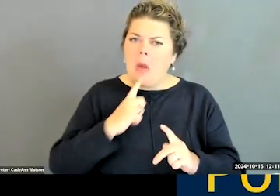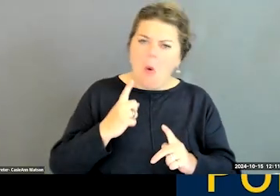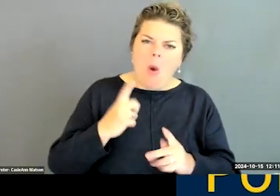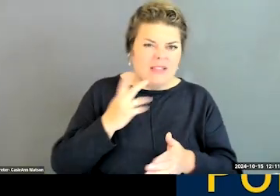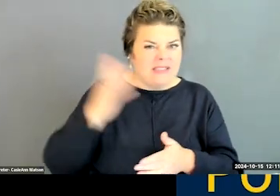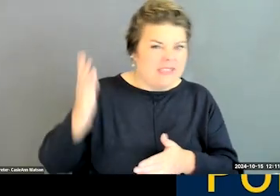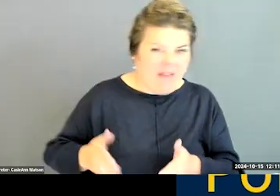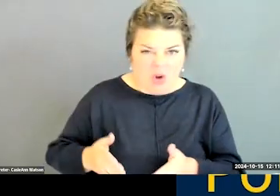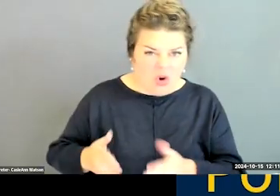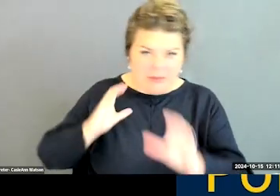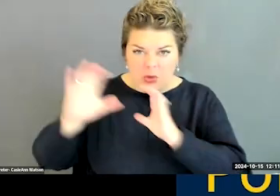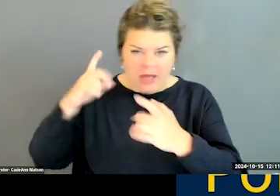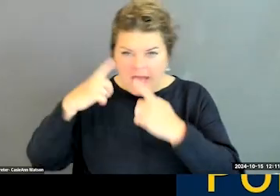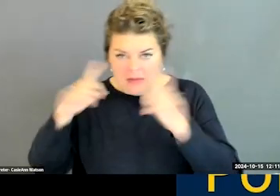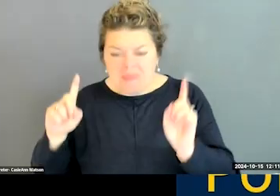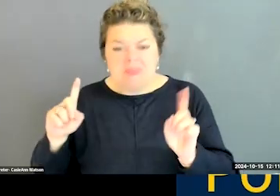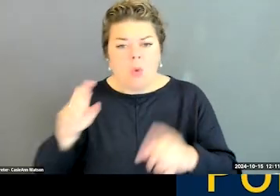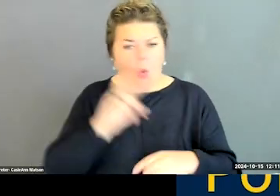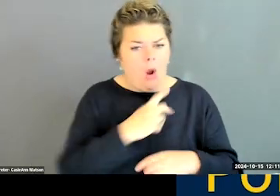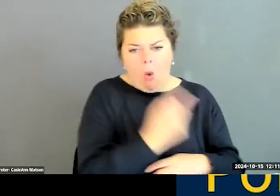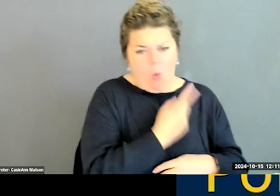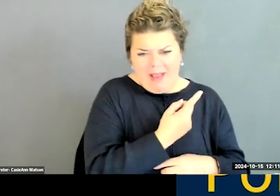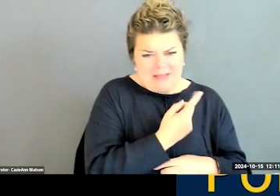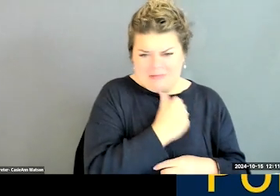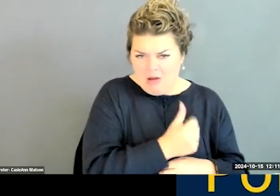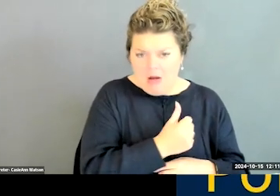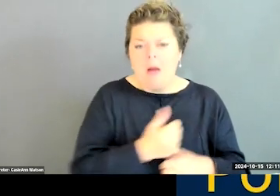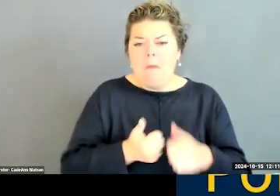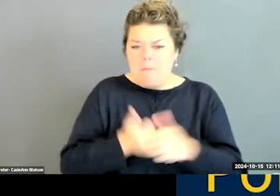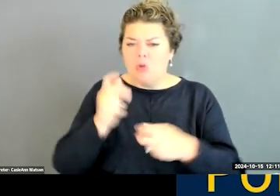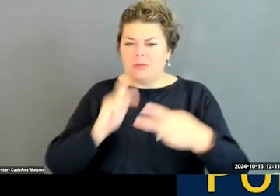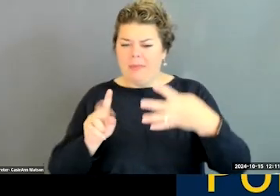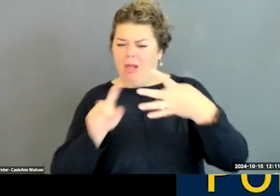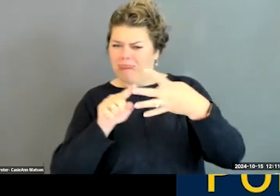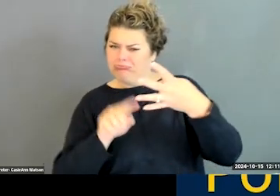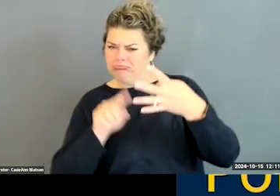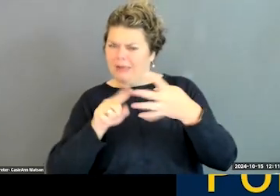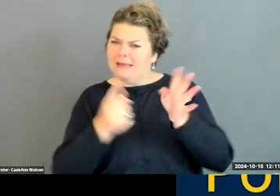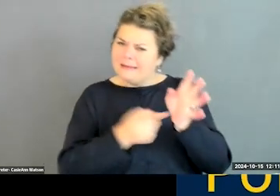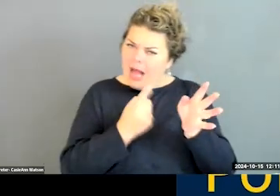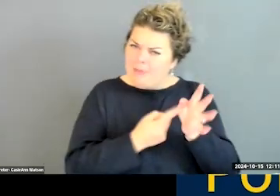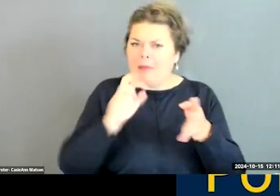or that you always communicate effectively, and the majority of you are in the "sometimes" or "most of the time" area.